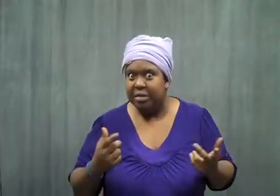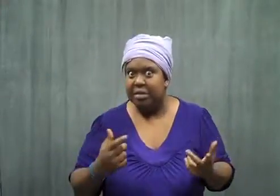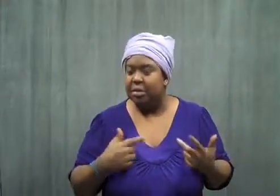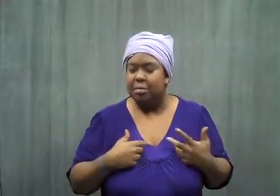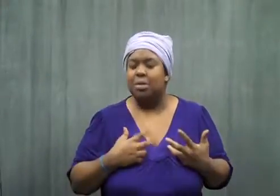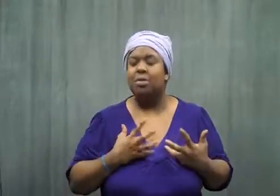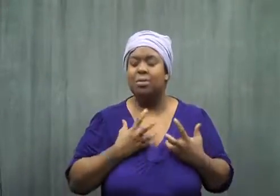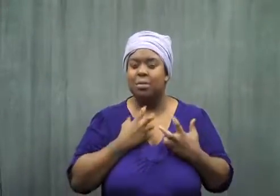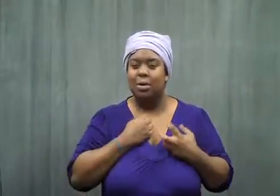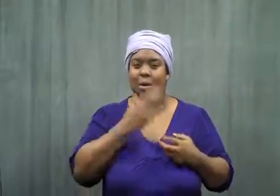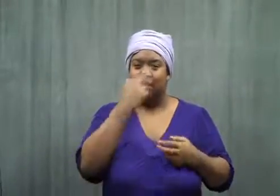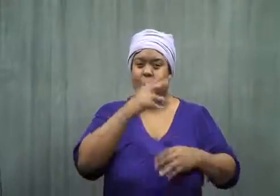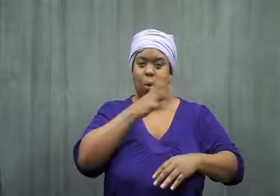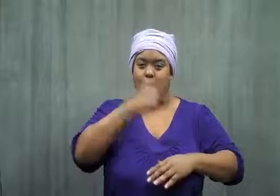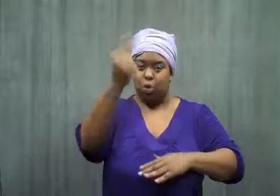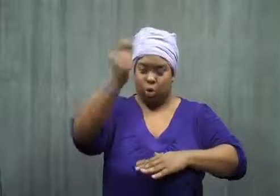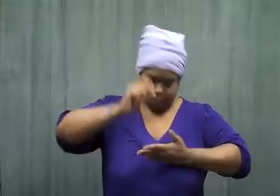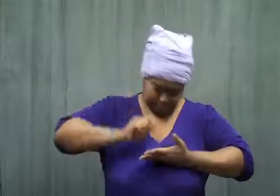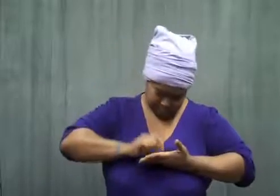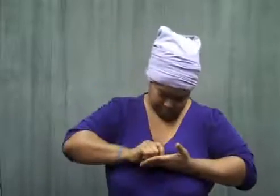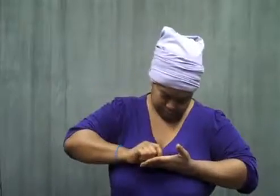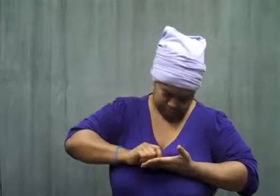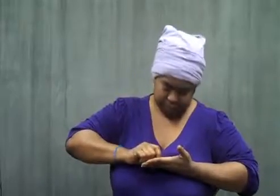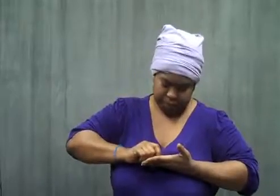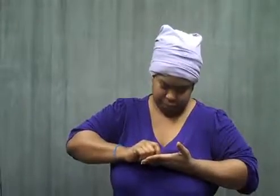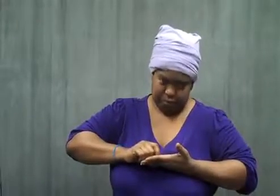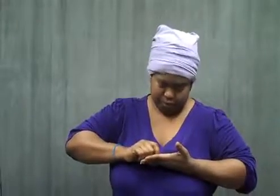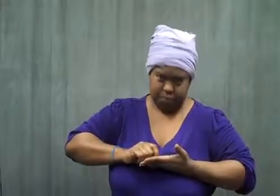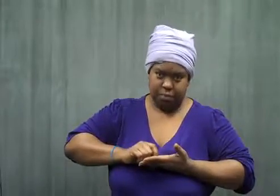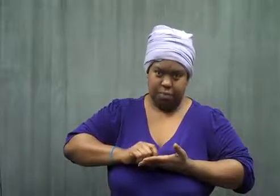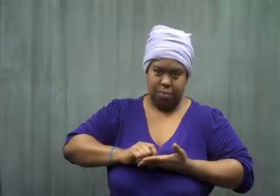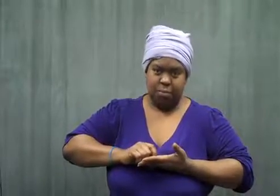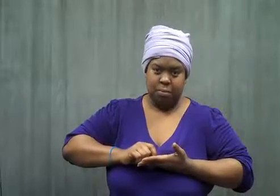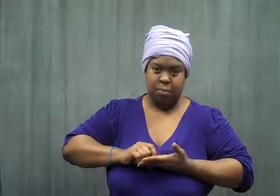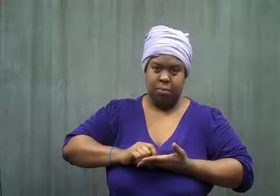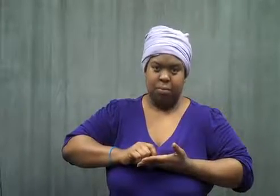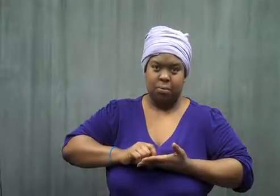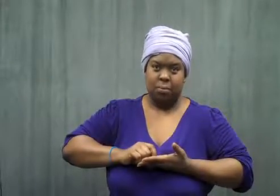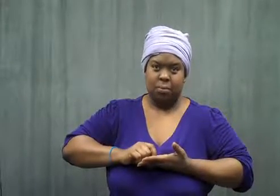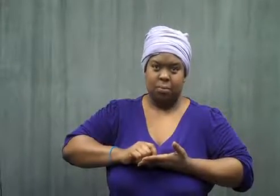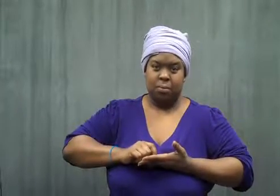The woman was writing and she looked up and did a double take.